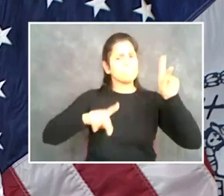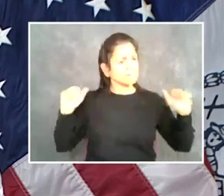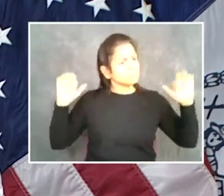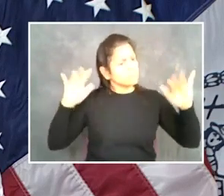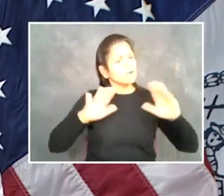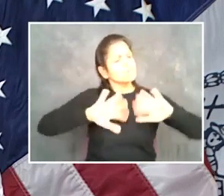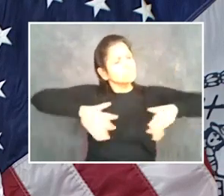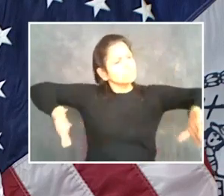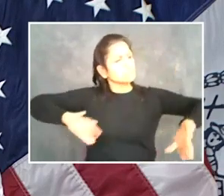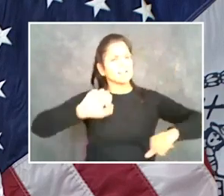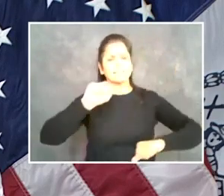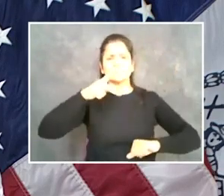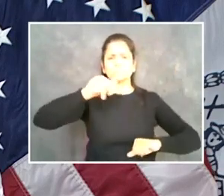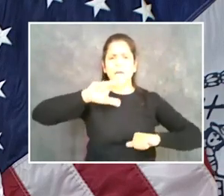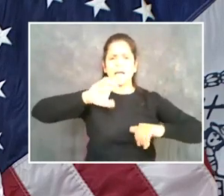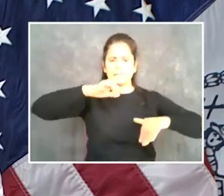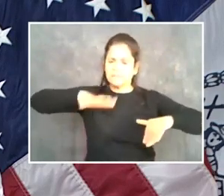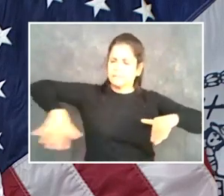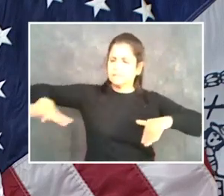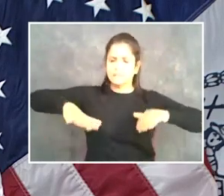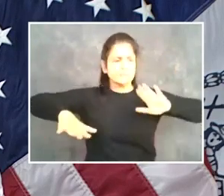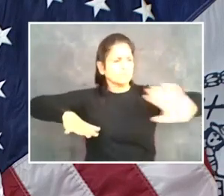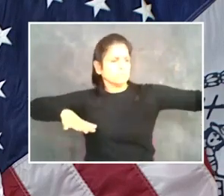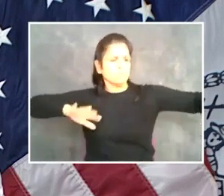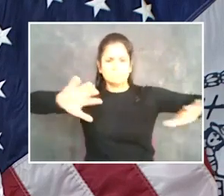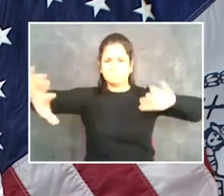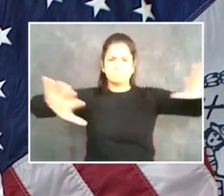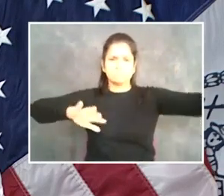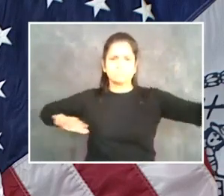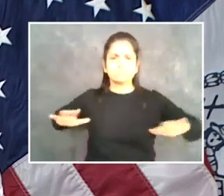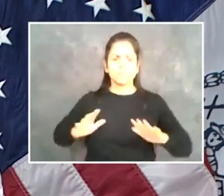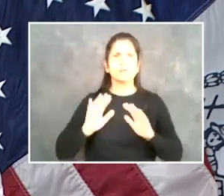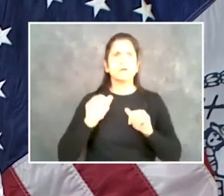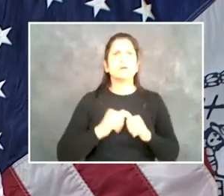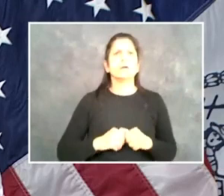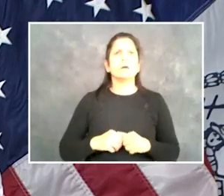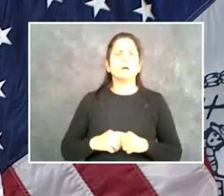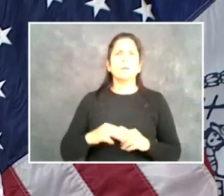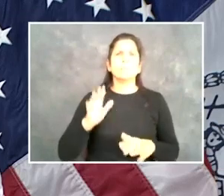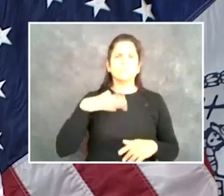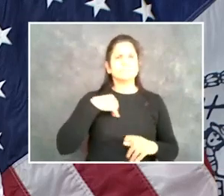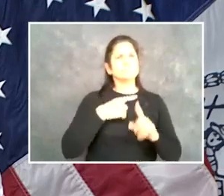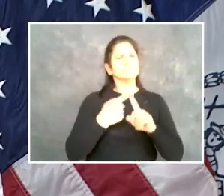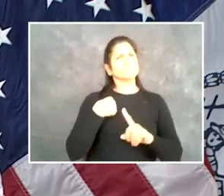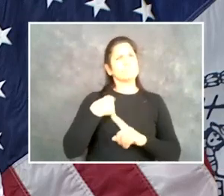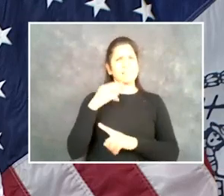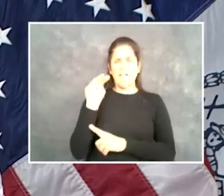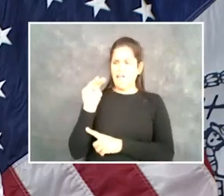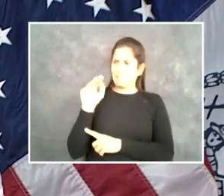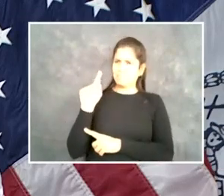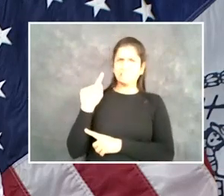RULES. I DON'T UNDERSTAND. IT'S NOT NEGATIVE TO THE MTA. I DON'T UNDERSTAND WITH SO MUCH